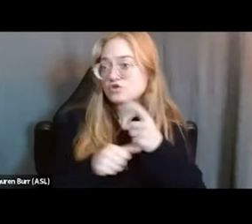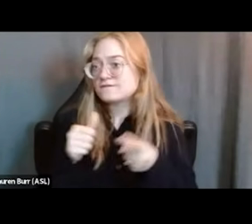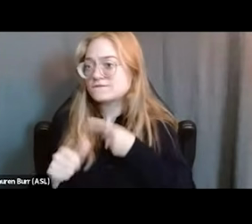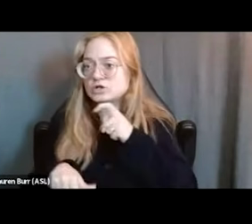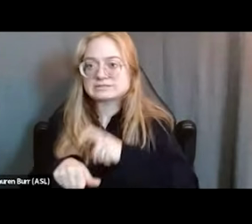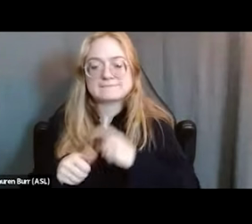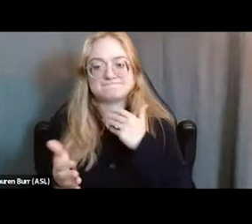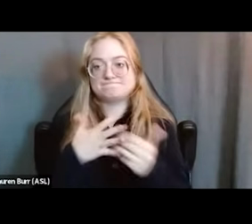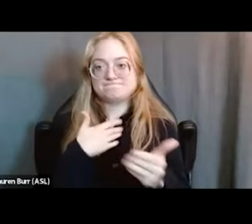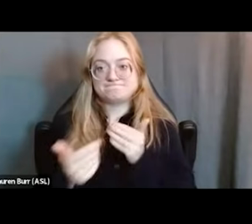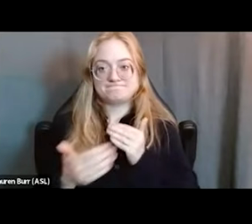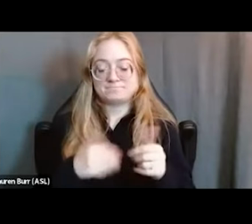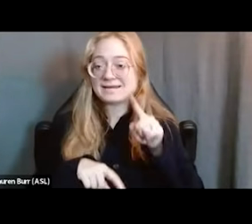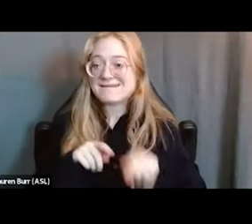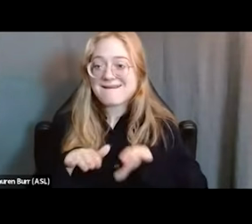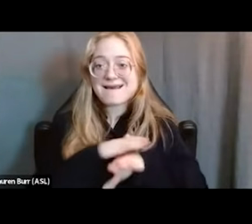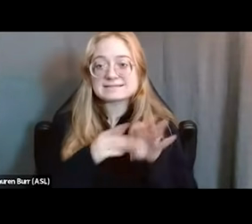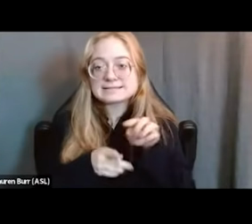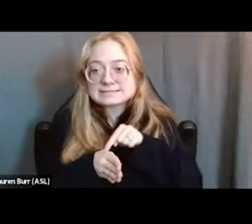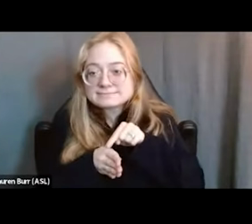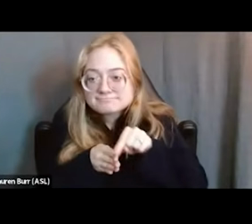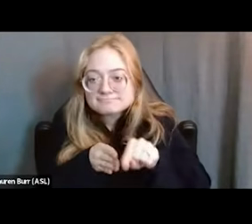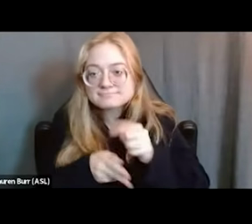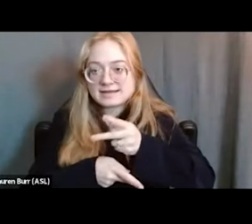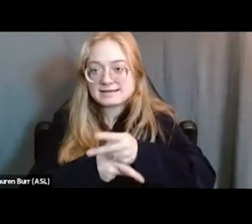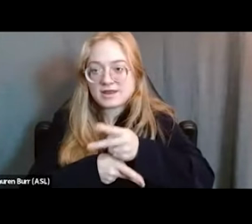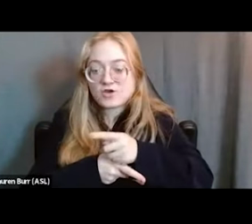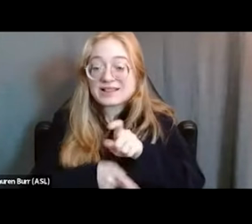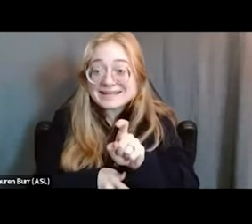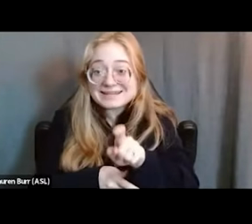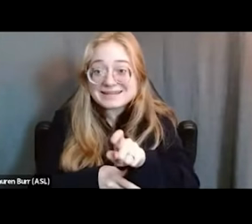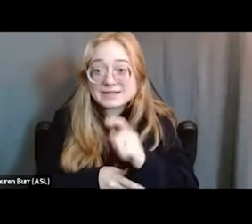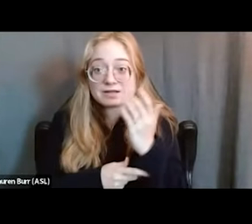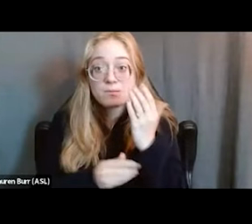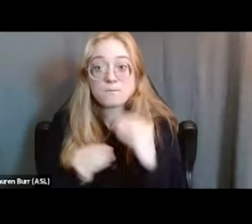they're not able to access specialty care that they are more likely to need because of their age and health conditions.